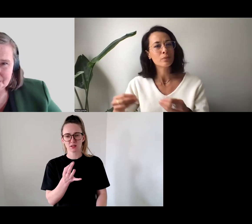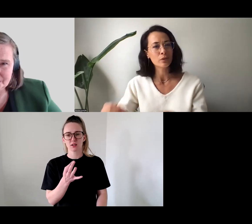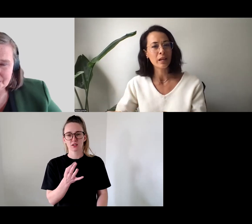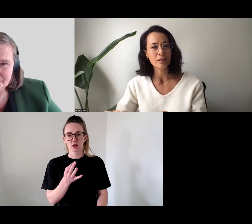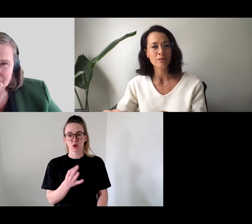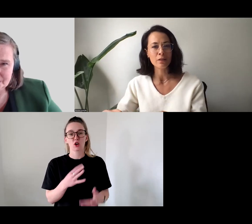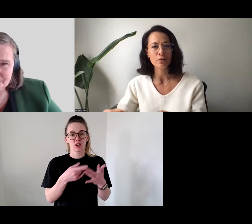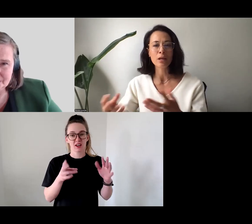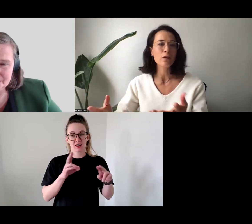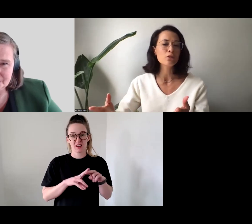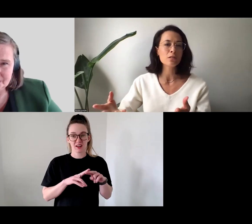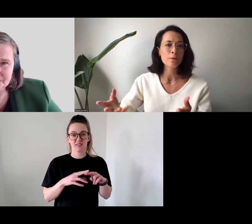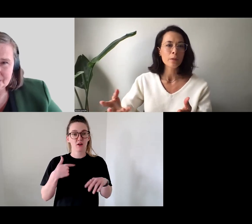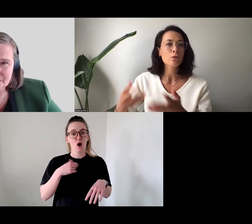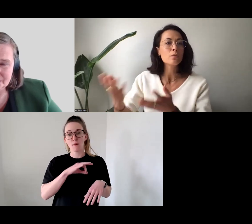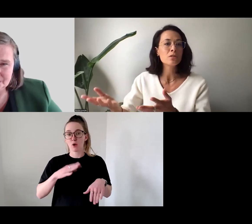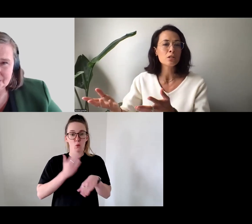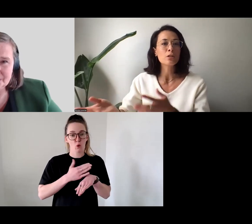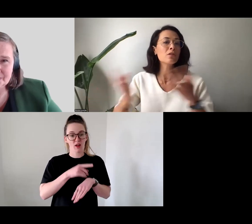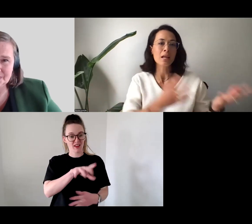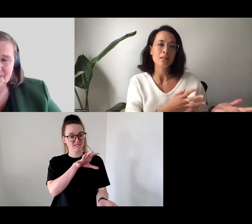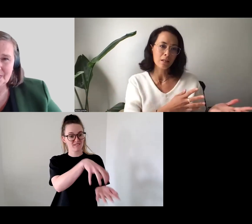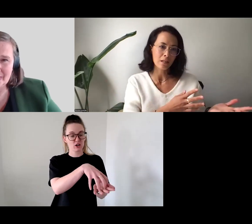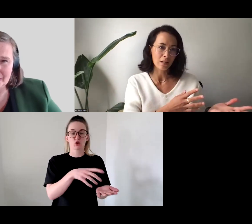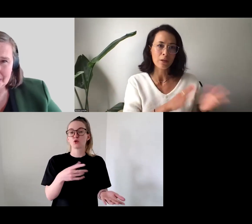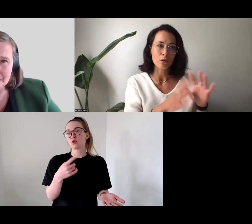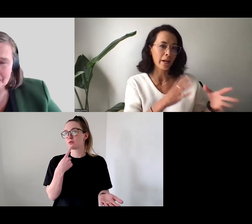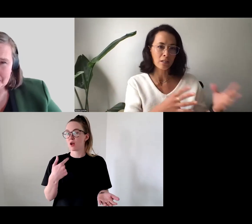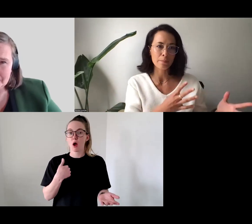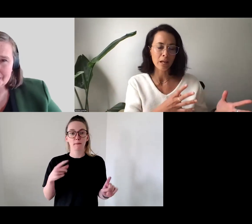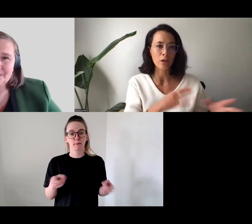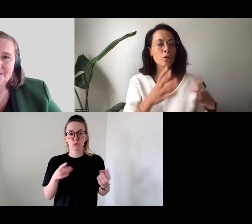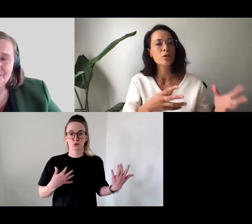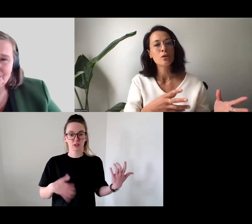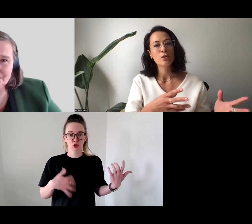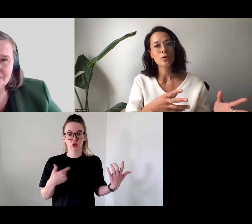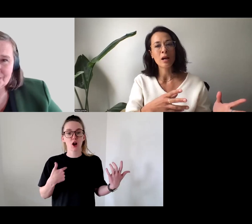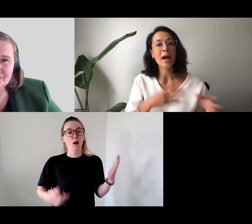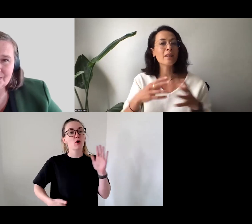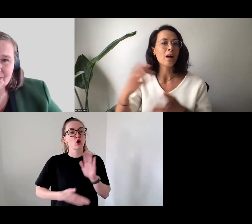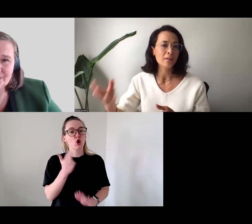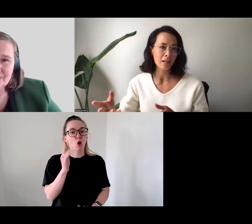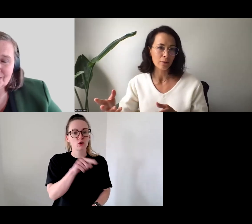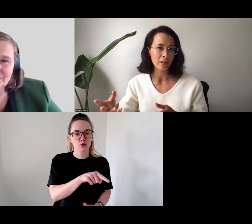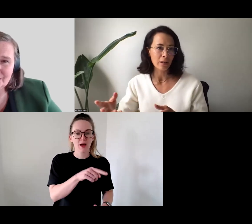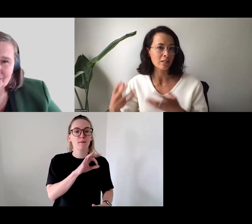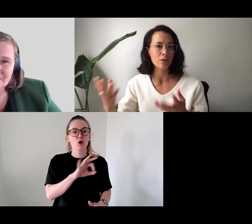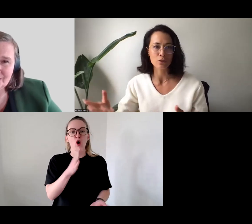employee, if you are a musician attending a gig not actually playing or you are at an art gallery